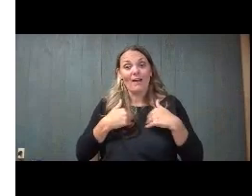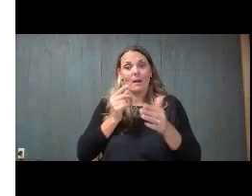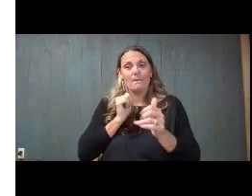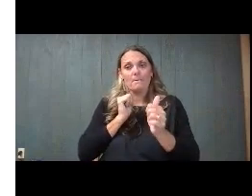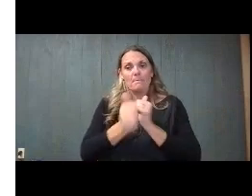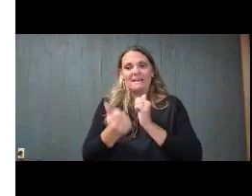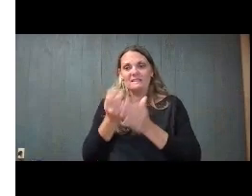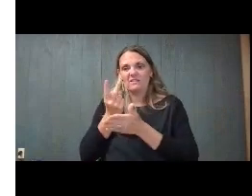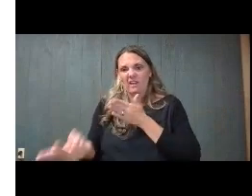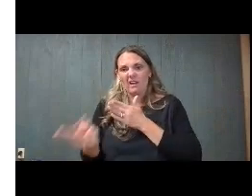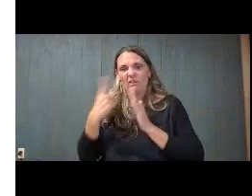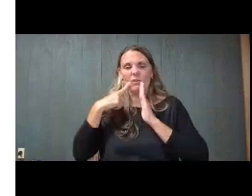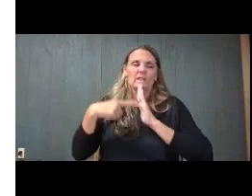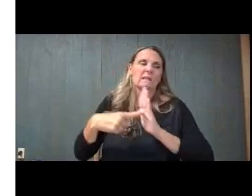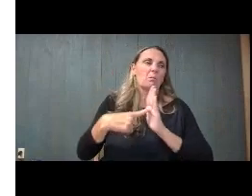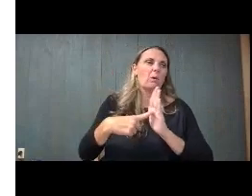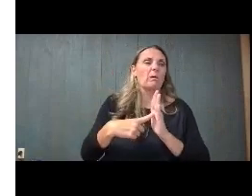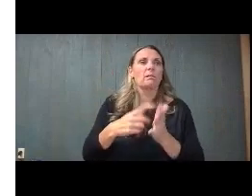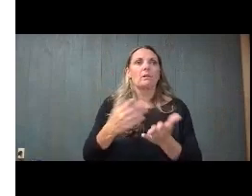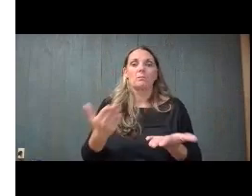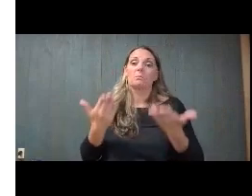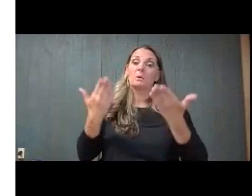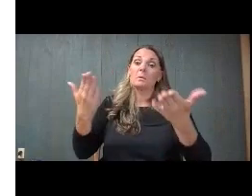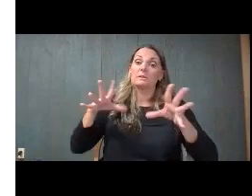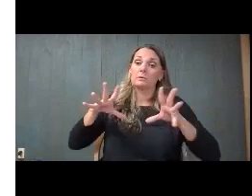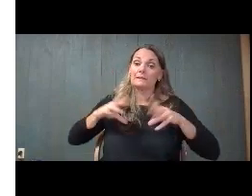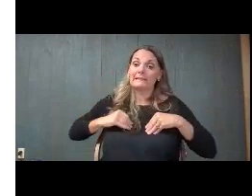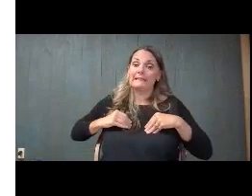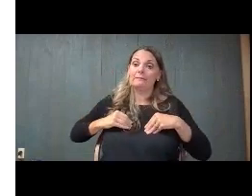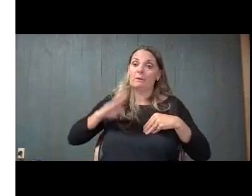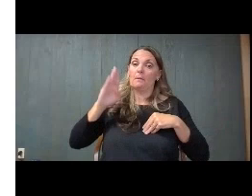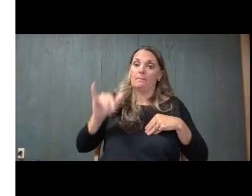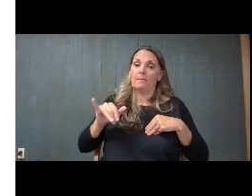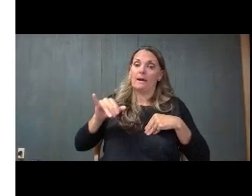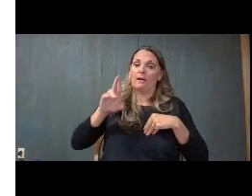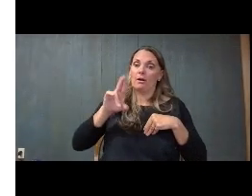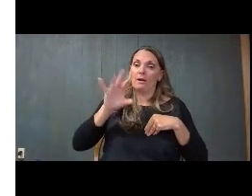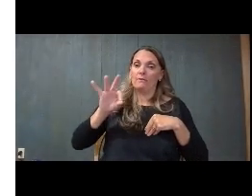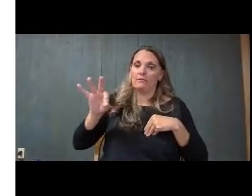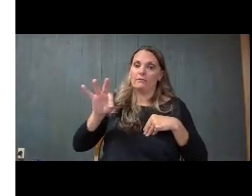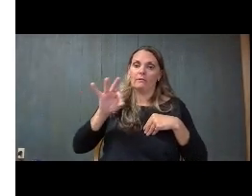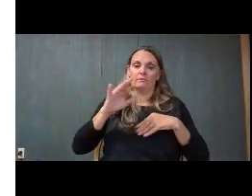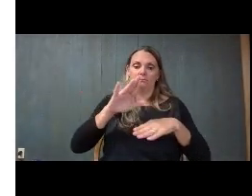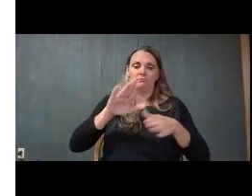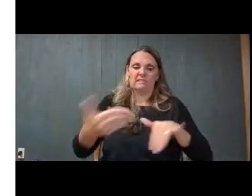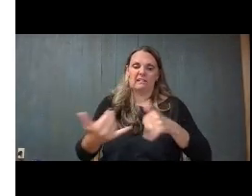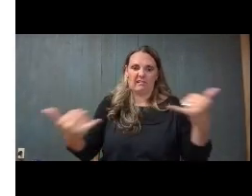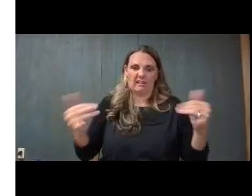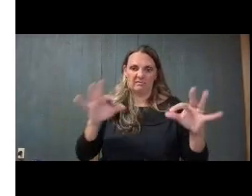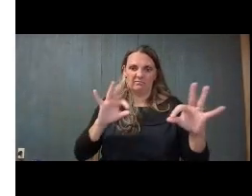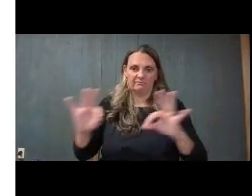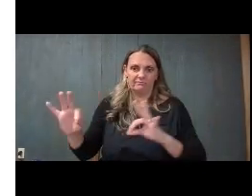For example, was the proposal received by the RFP submission deadline?